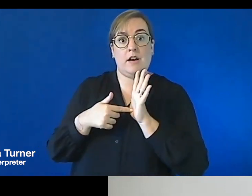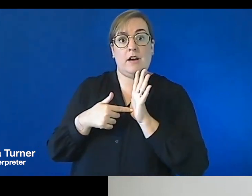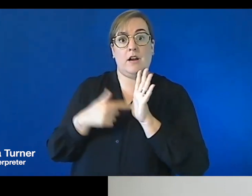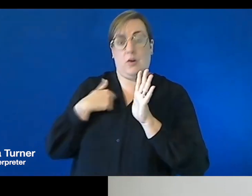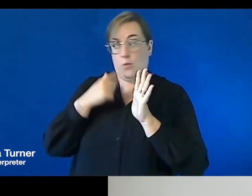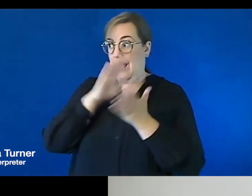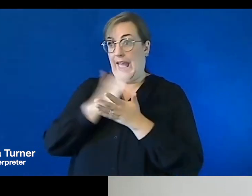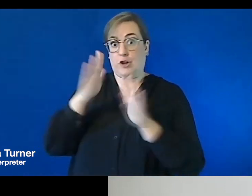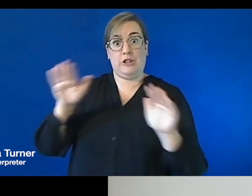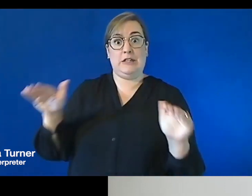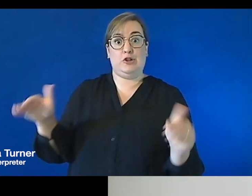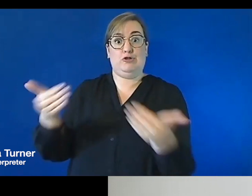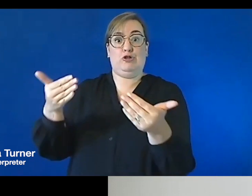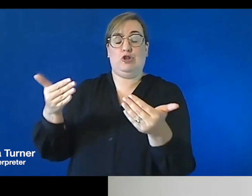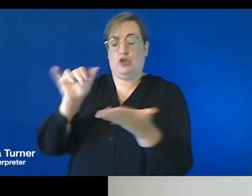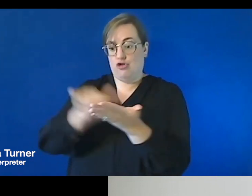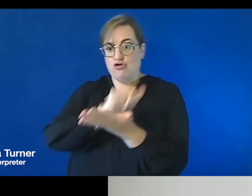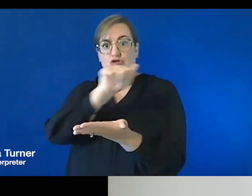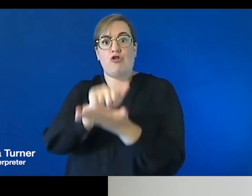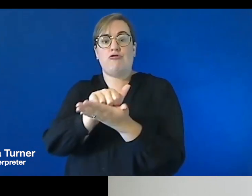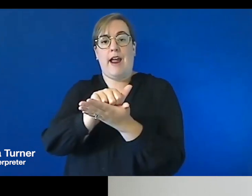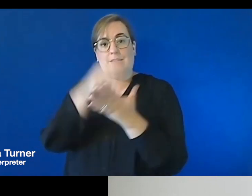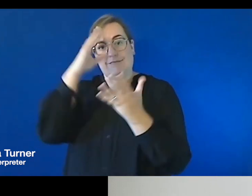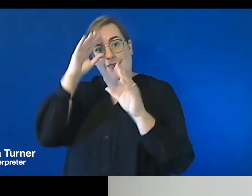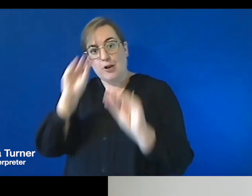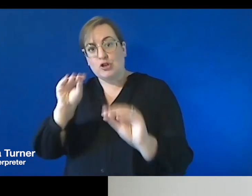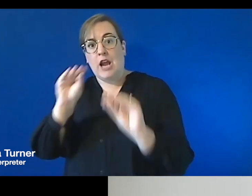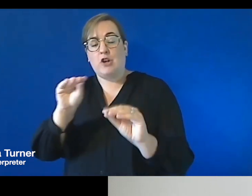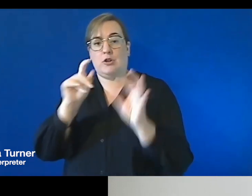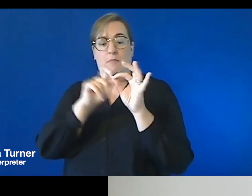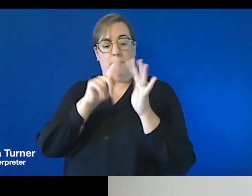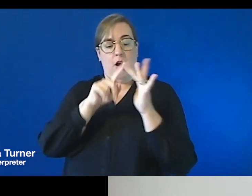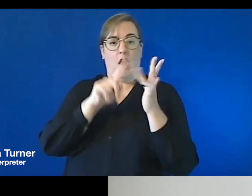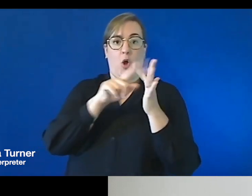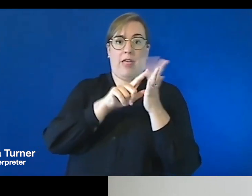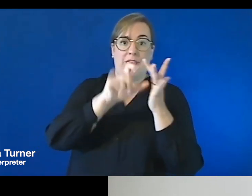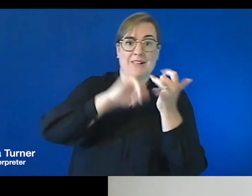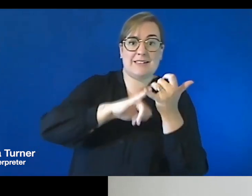correct education in bioethics and human rights and empathy and nothing actually works.